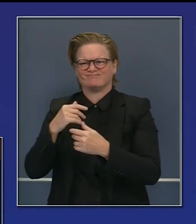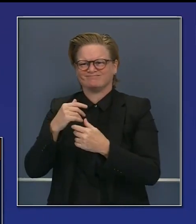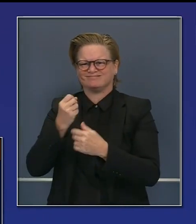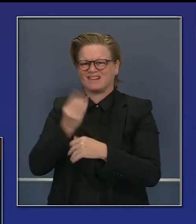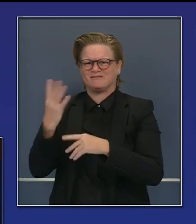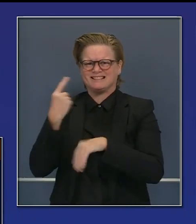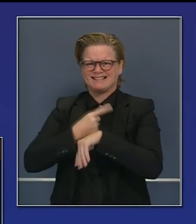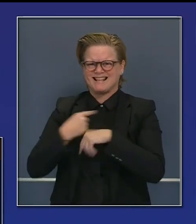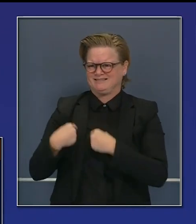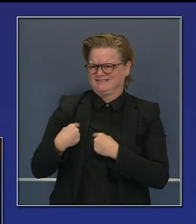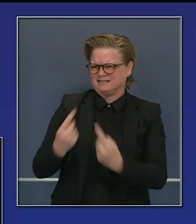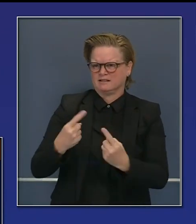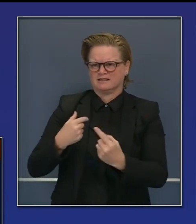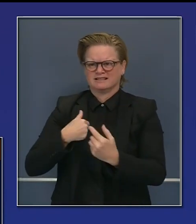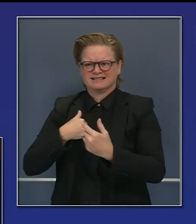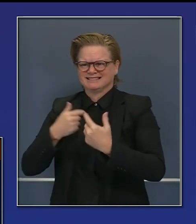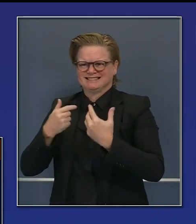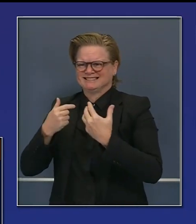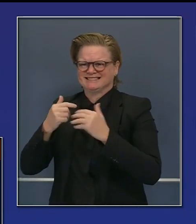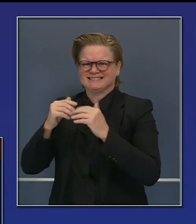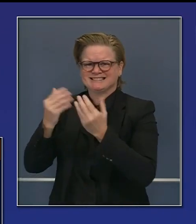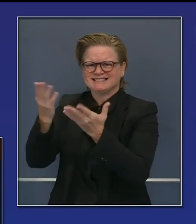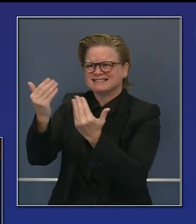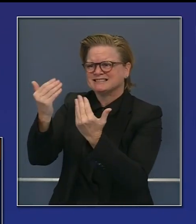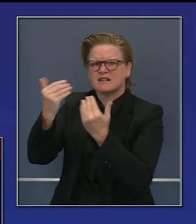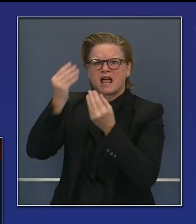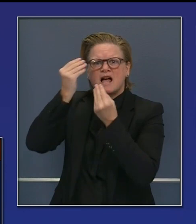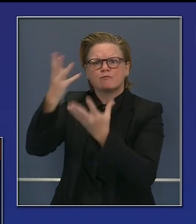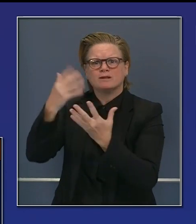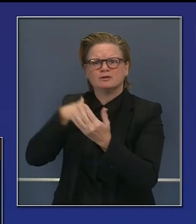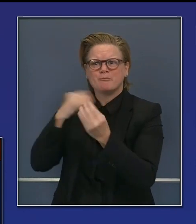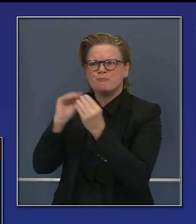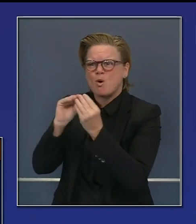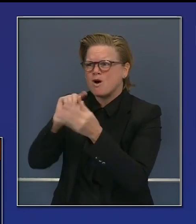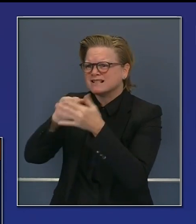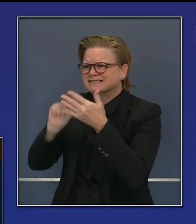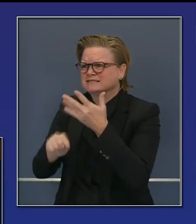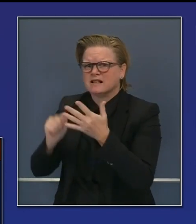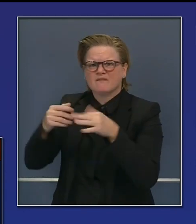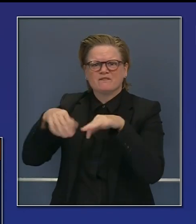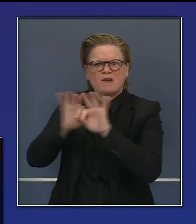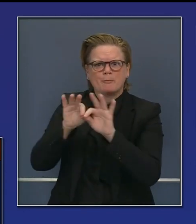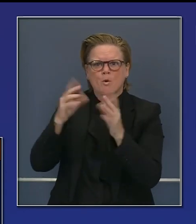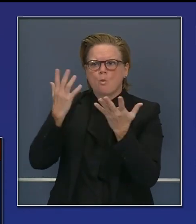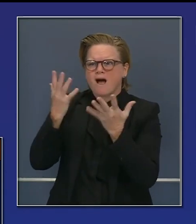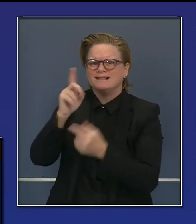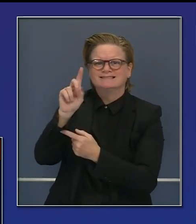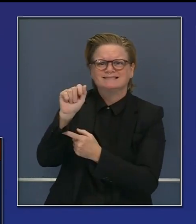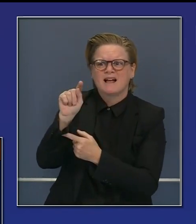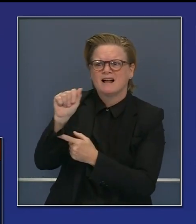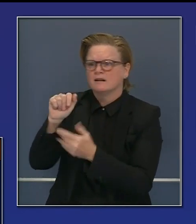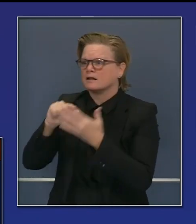ACROSS THE SPECTRUM FOR A NUMBER OF DAYS NOW TO GET INSIGHT AND VALUABLE